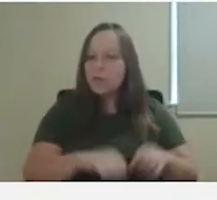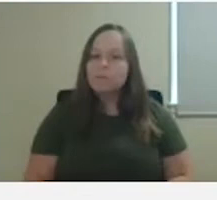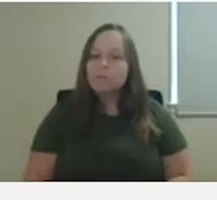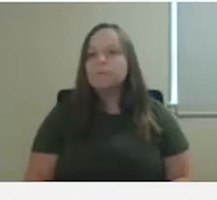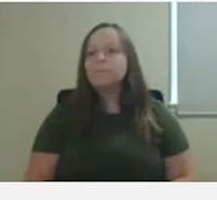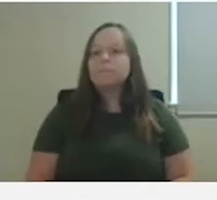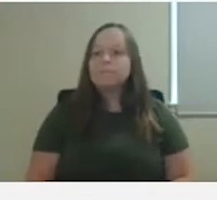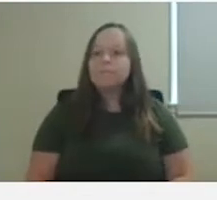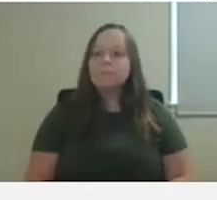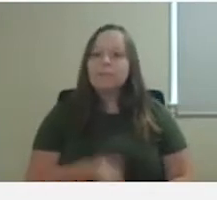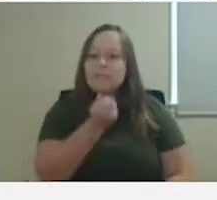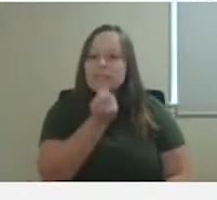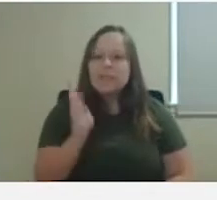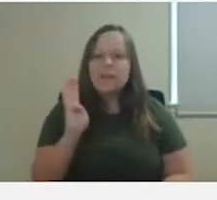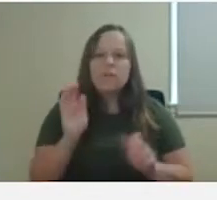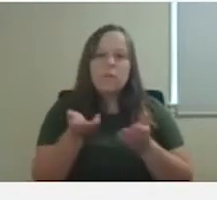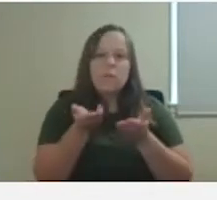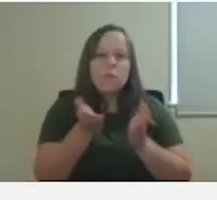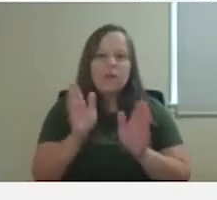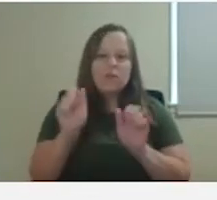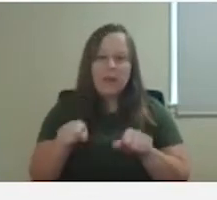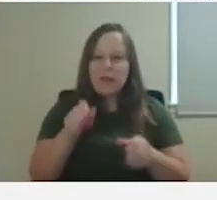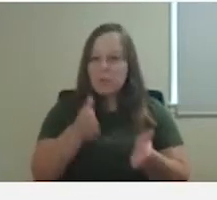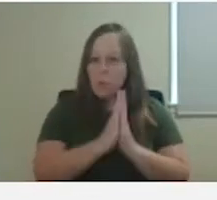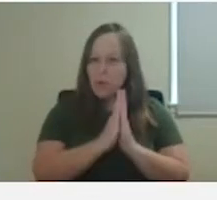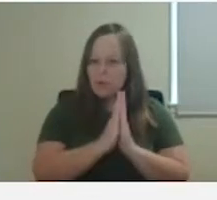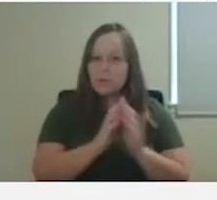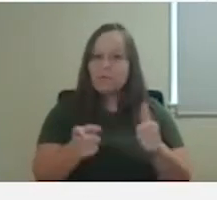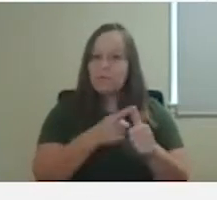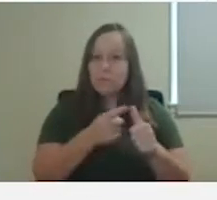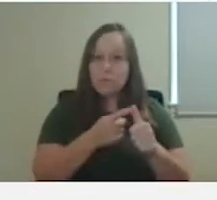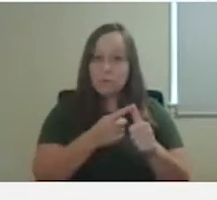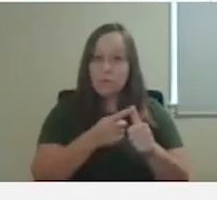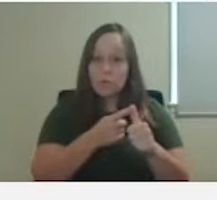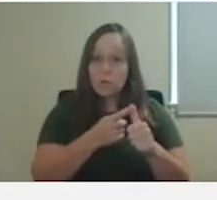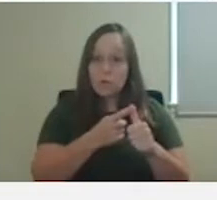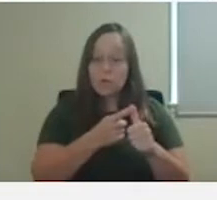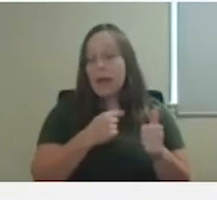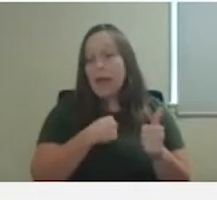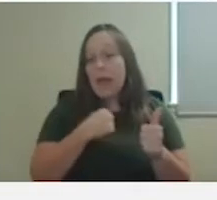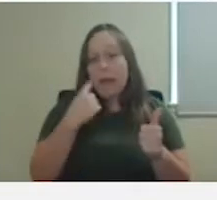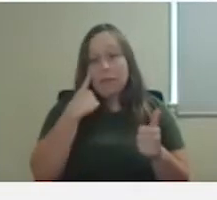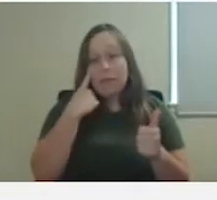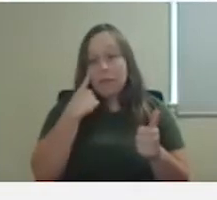There are several ways that you're able to do that. The first and what I find the simplest way